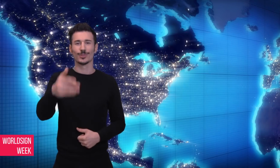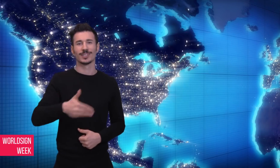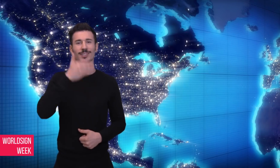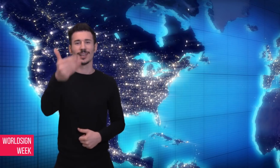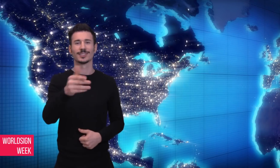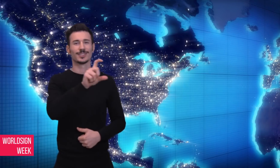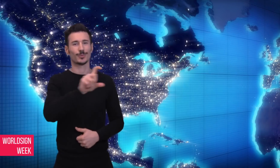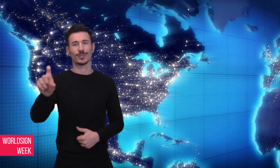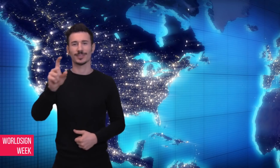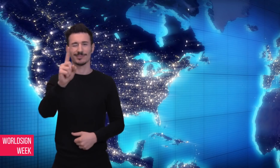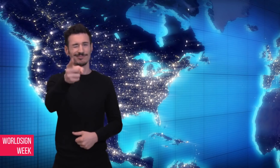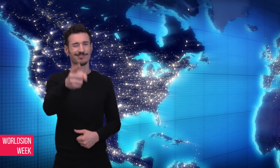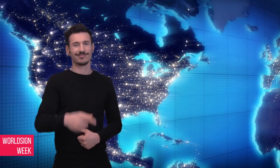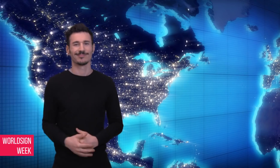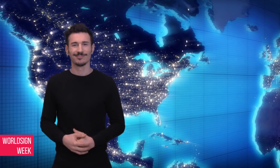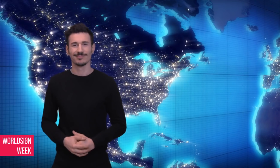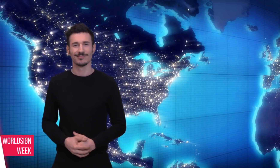See you next week.